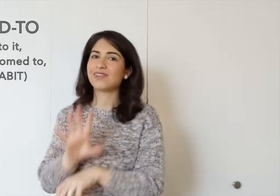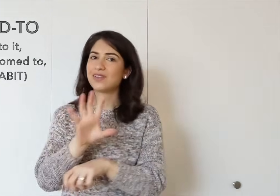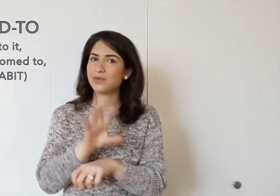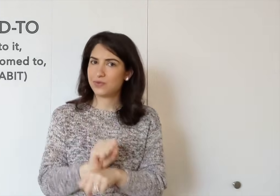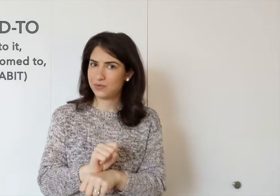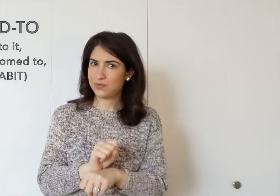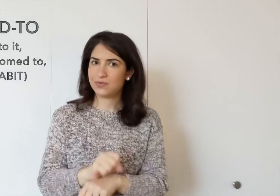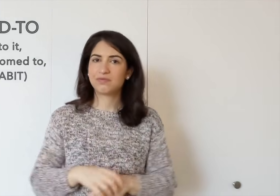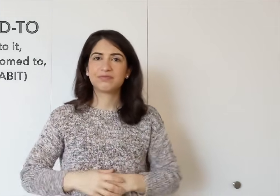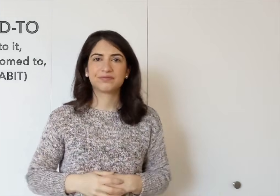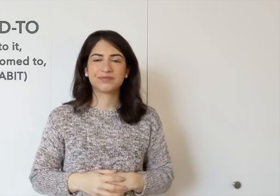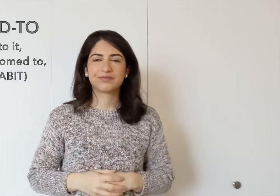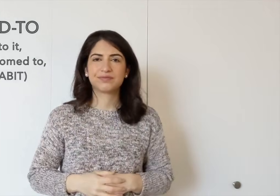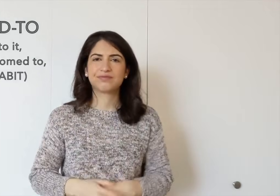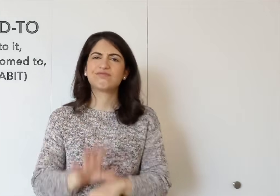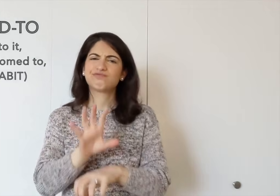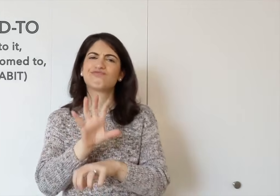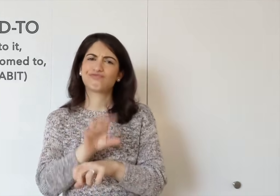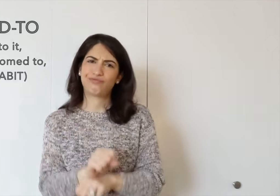to be used to something